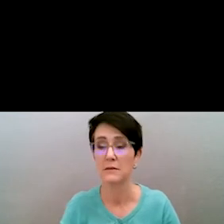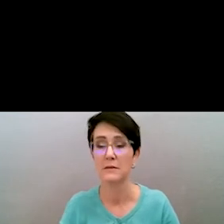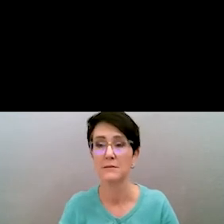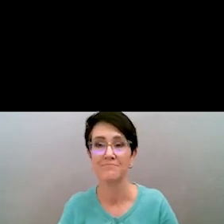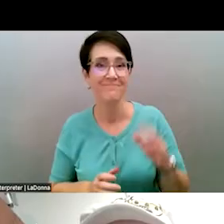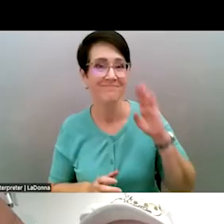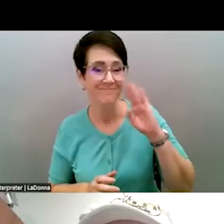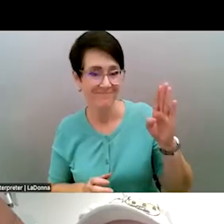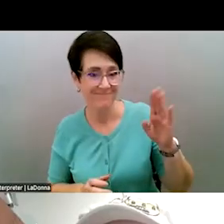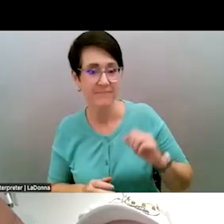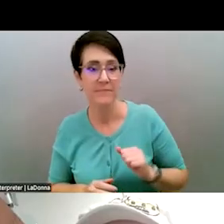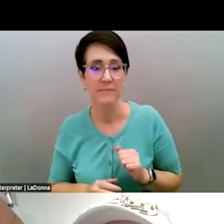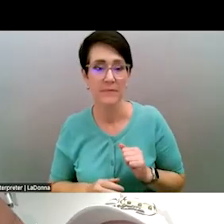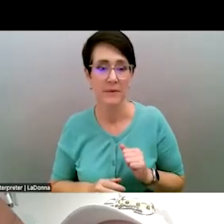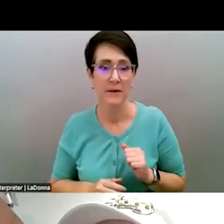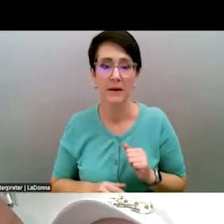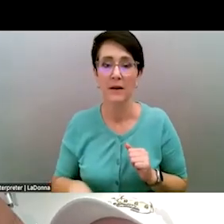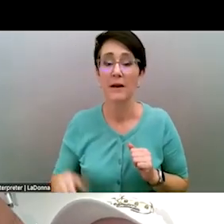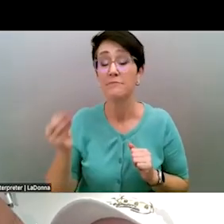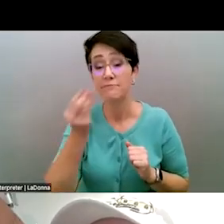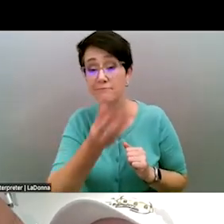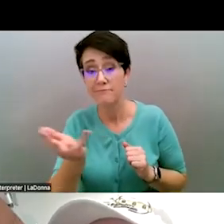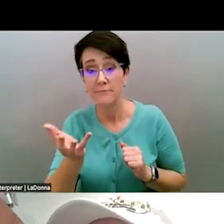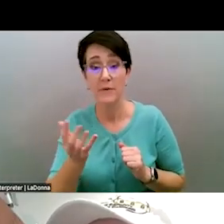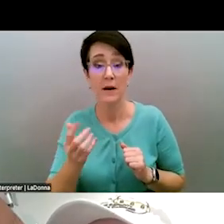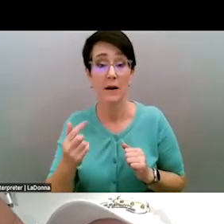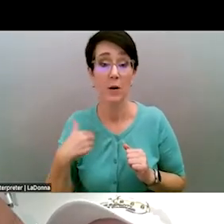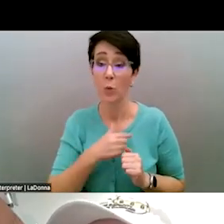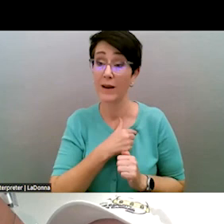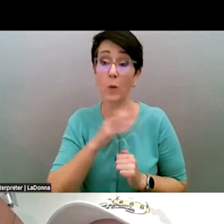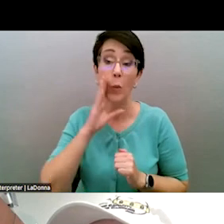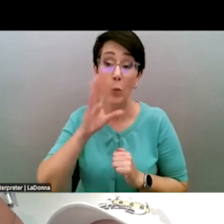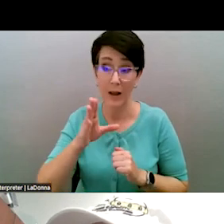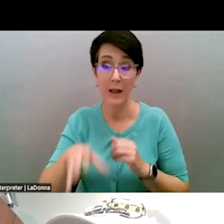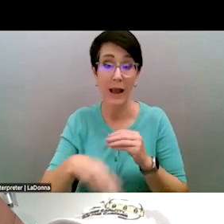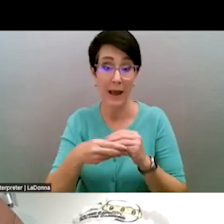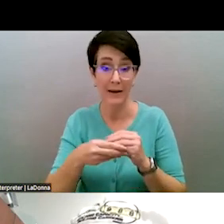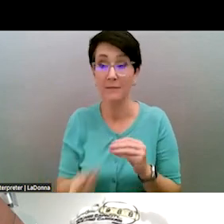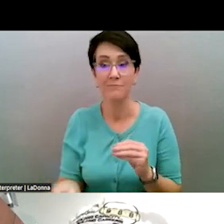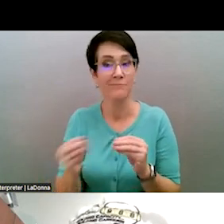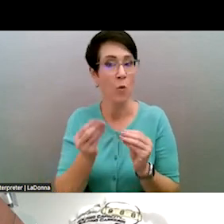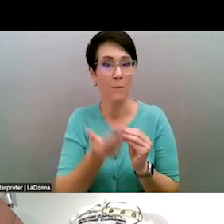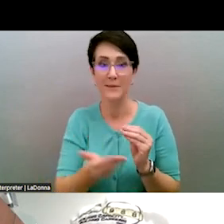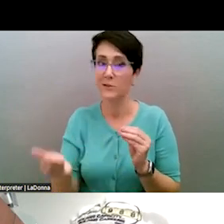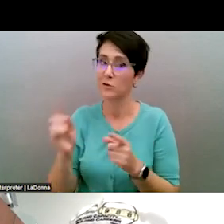WANTED TO LET FOLKS KNOW THAT WE ARE ADDING LOTS OF MATERIAL TO THE PAR THEY'RE TOOL